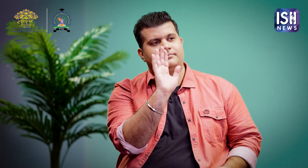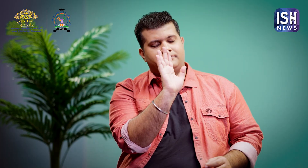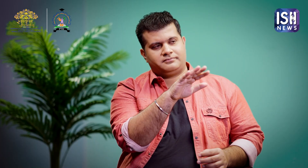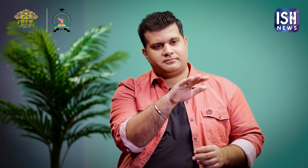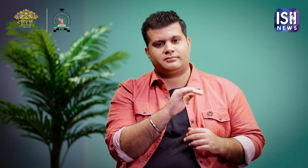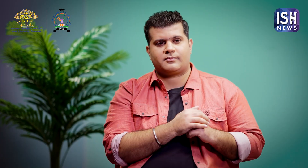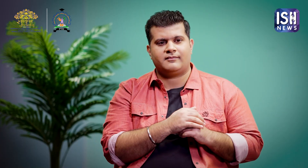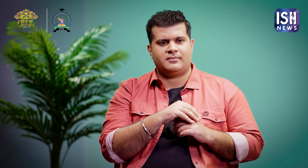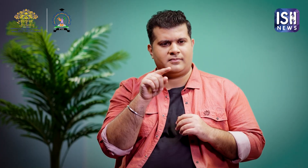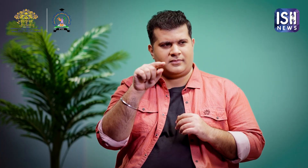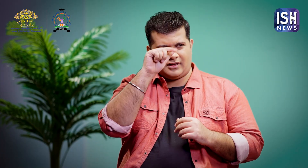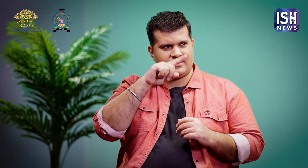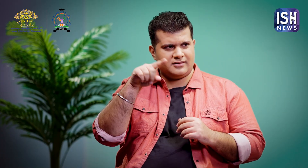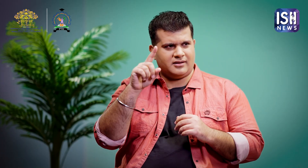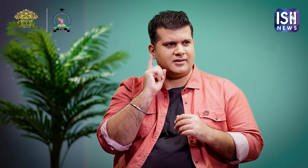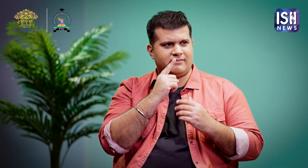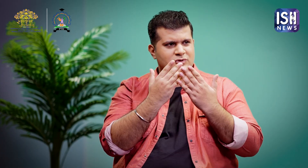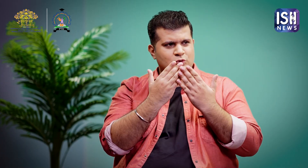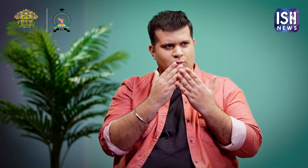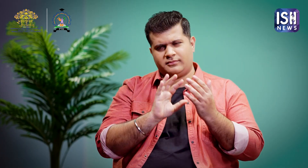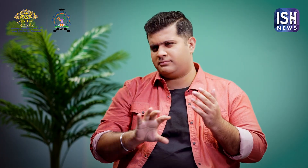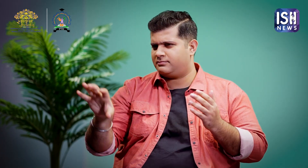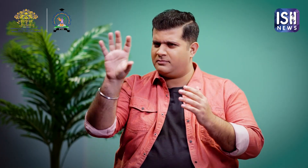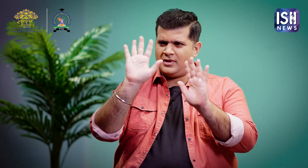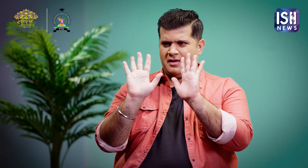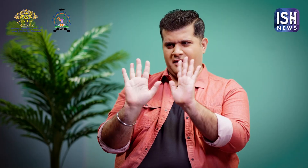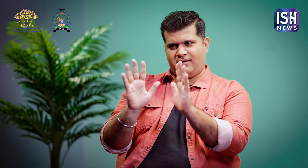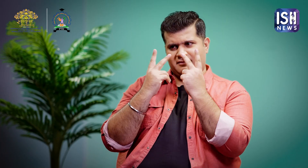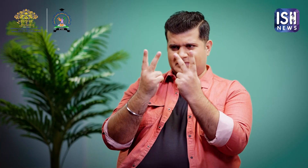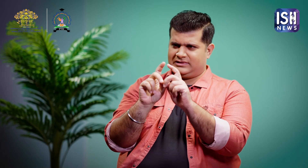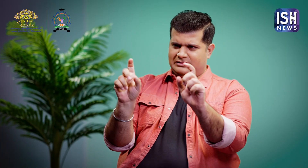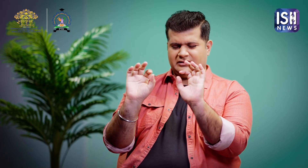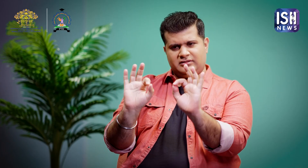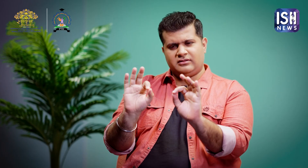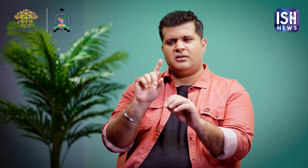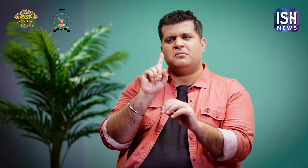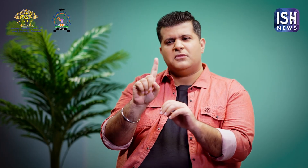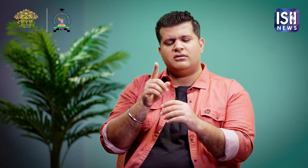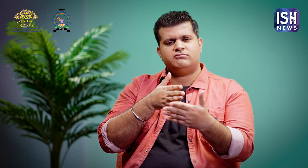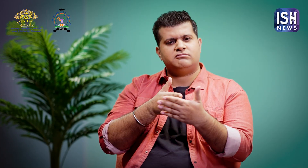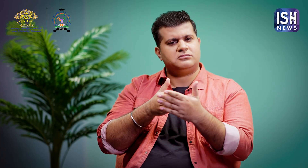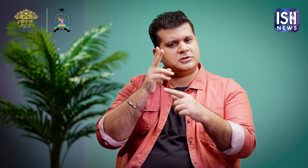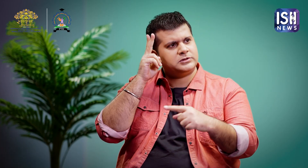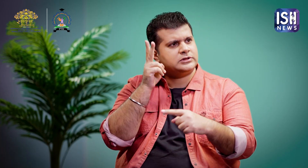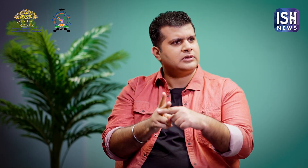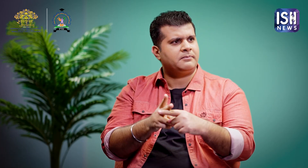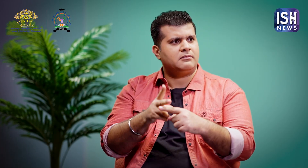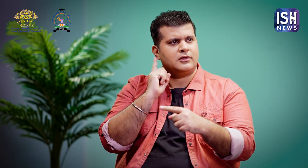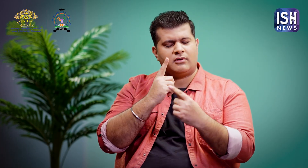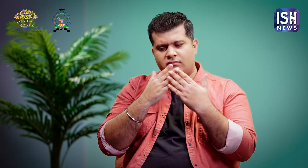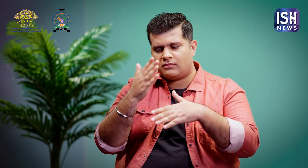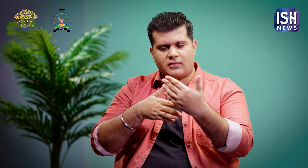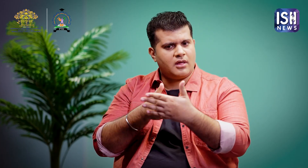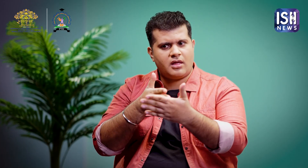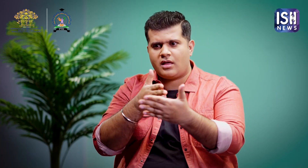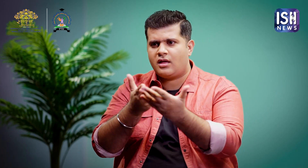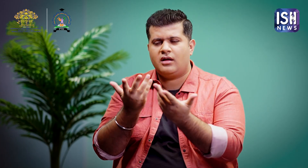In India, there are many Deaf schools already established, yet students continue to face several challenges in their learning journey.